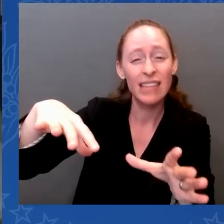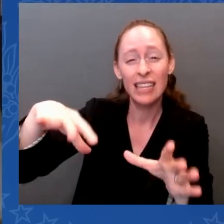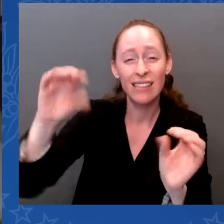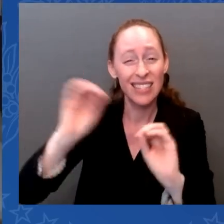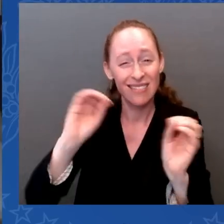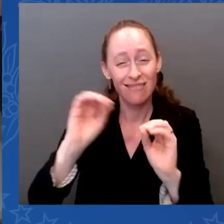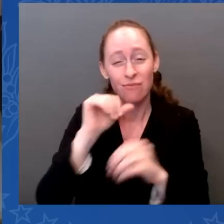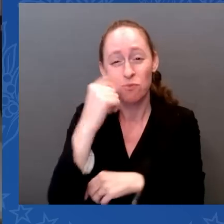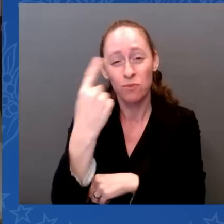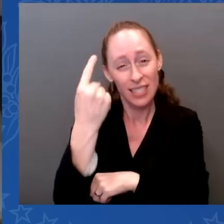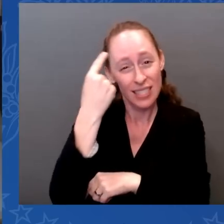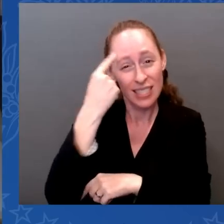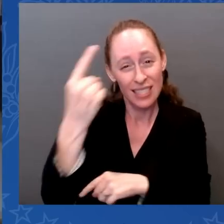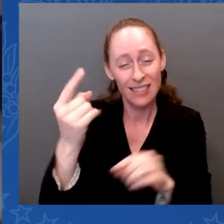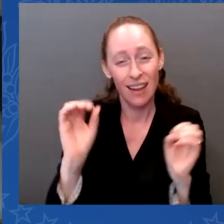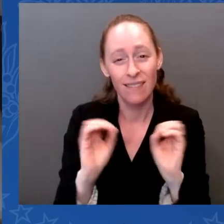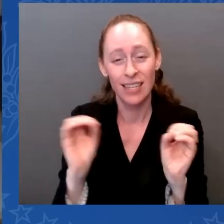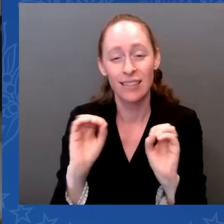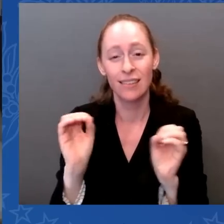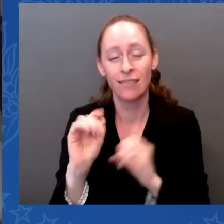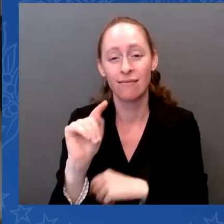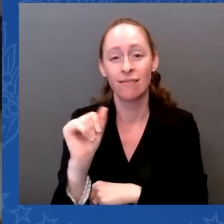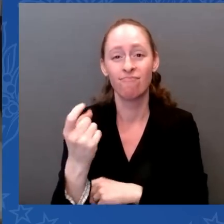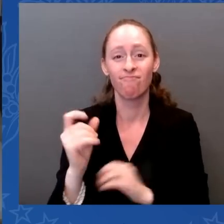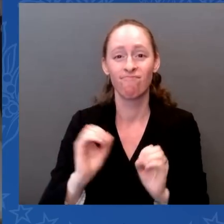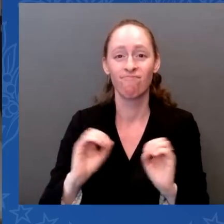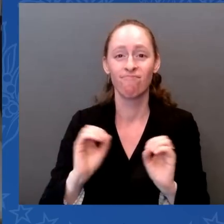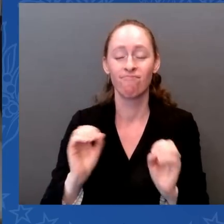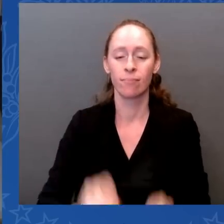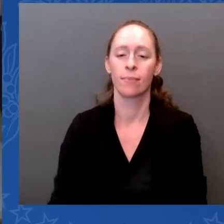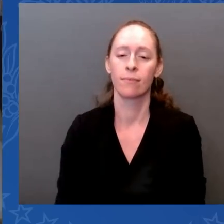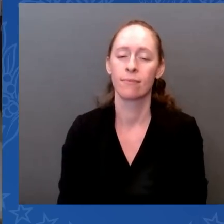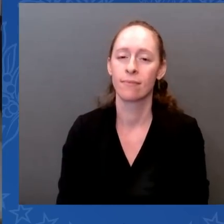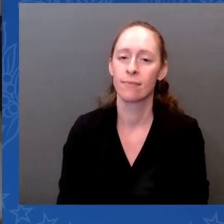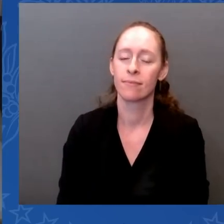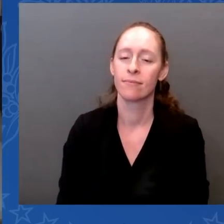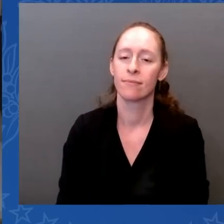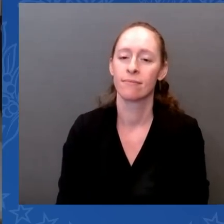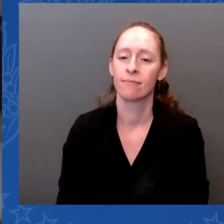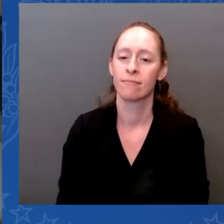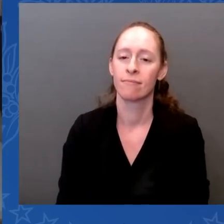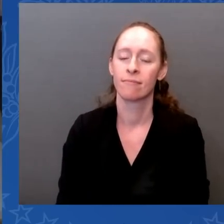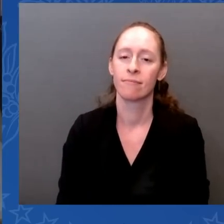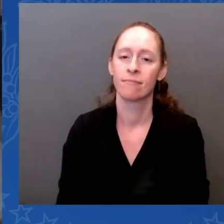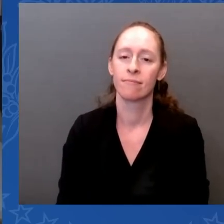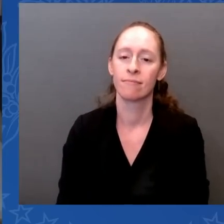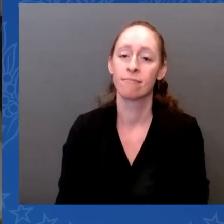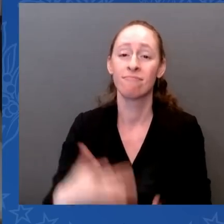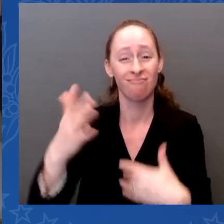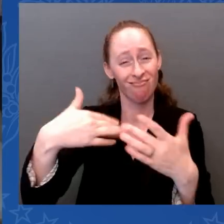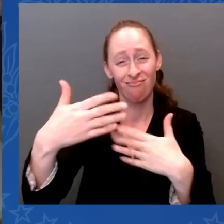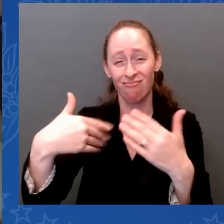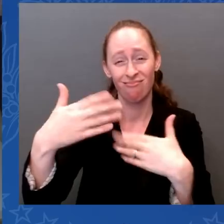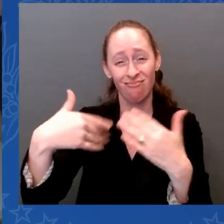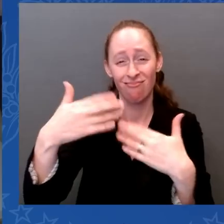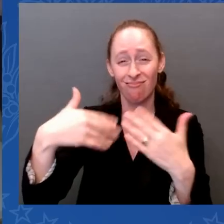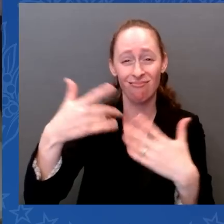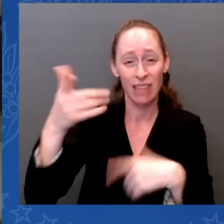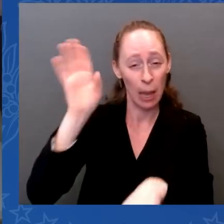some of the biggest corporations in America flooded Capitol Hill with lobbyists and money, they lost and we won.